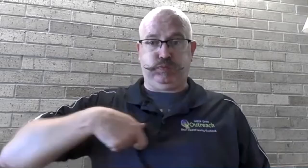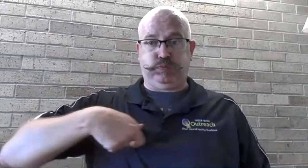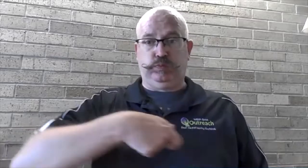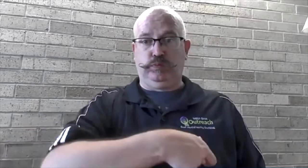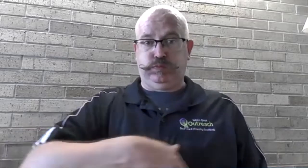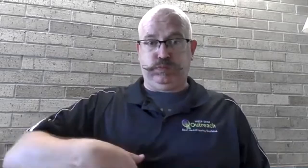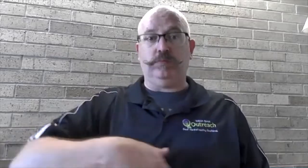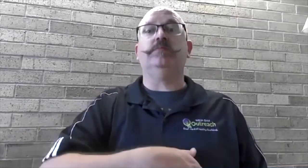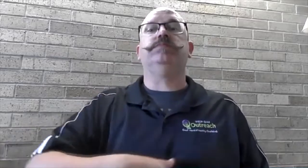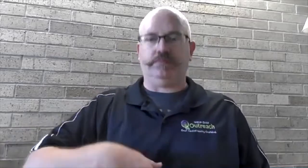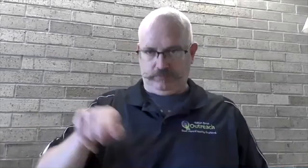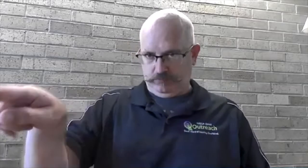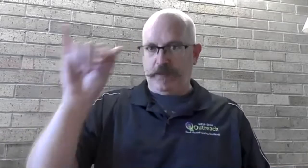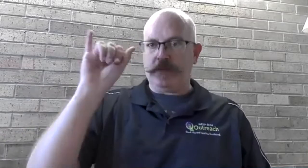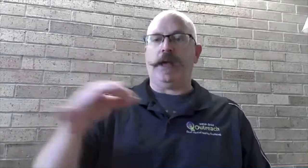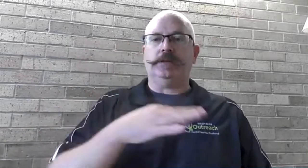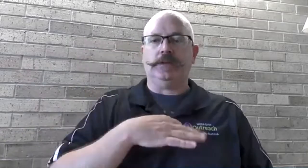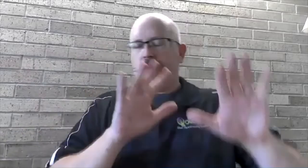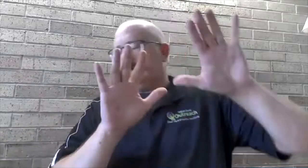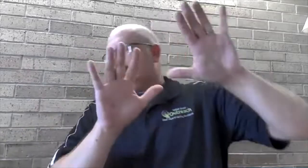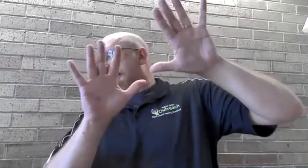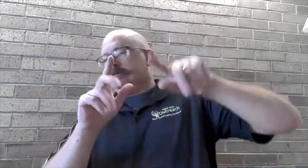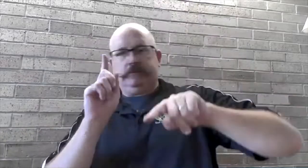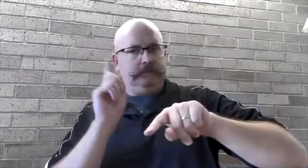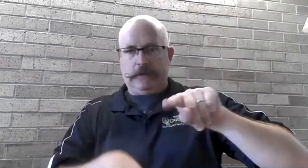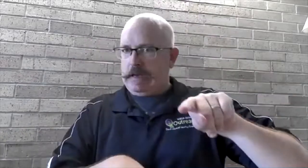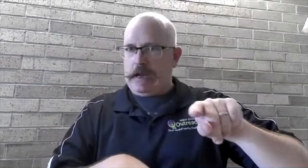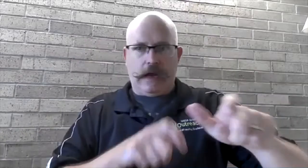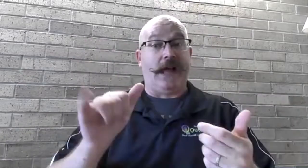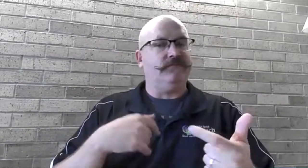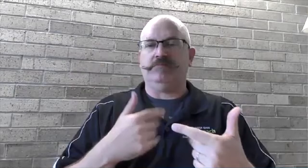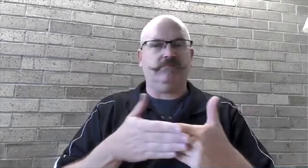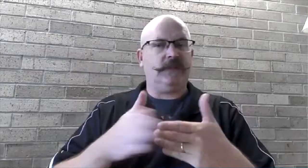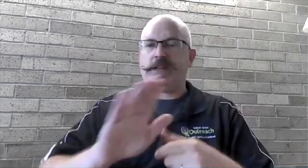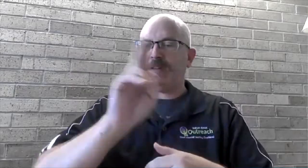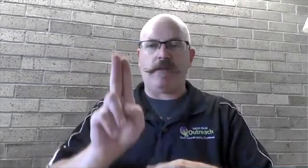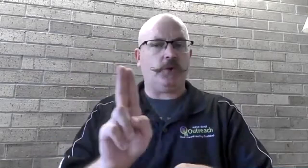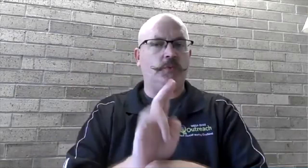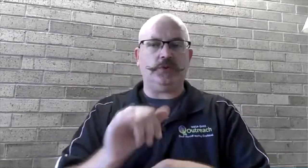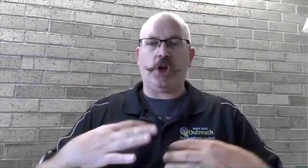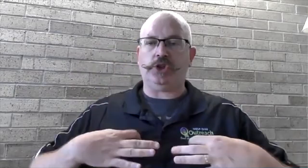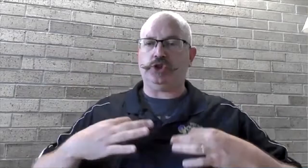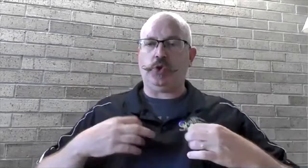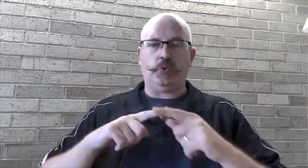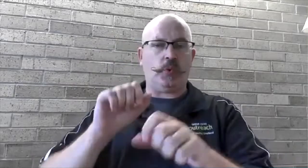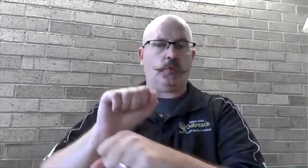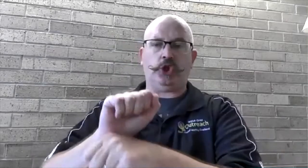with stripes on the screen or even in person. They just can't handle that. They ask